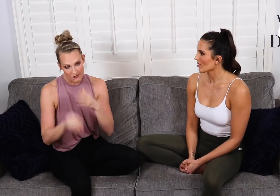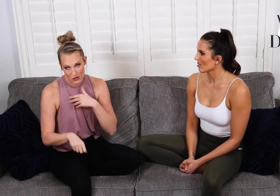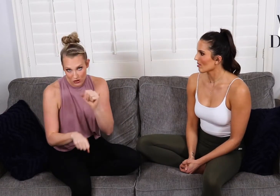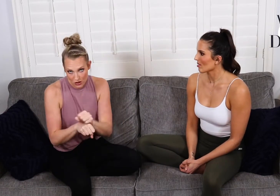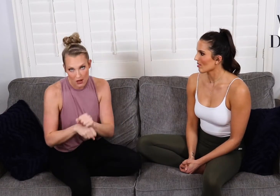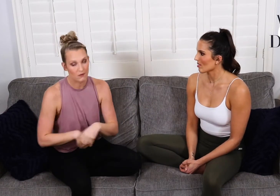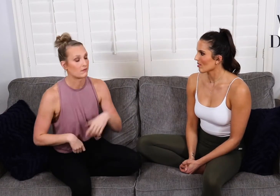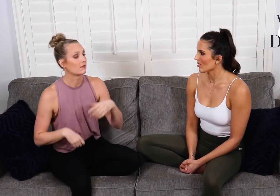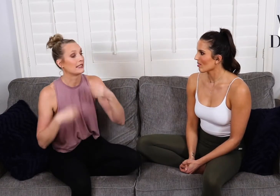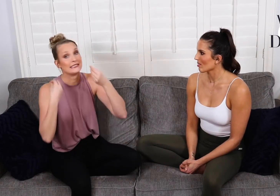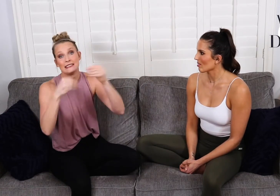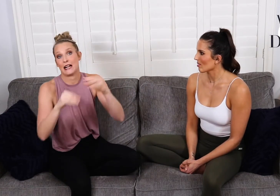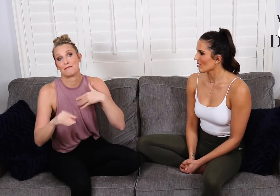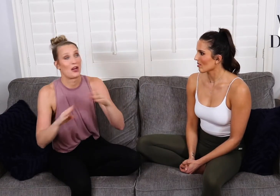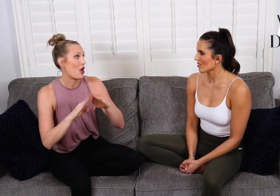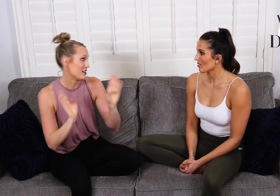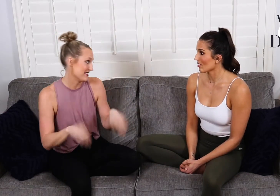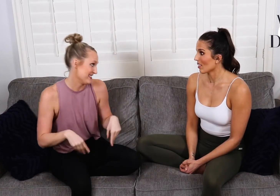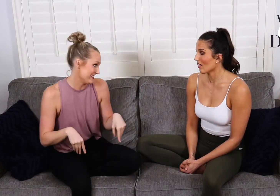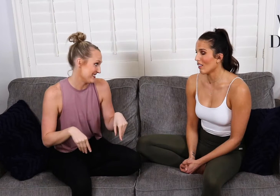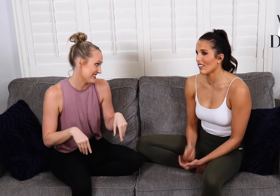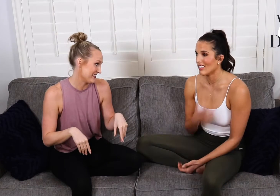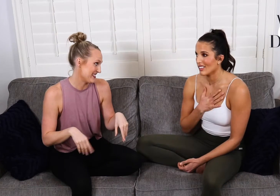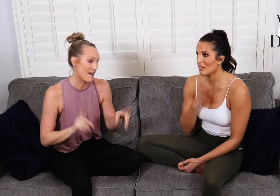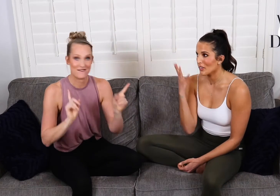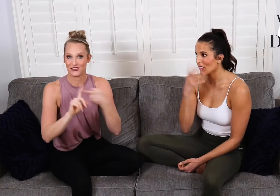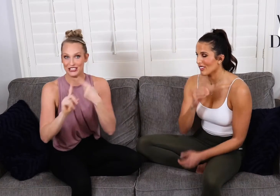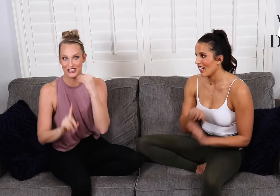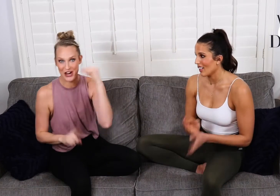I left my job. I sold my house. - Beautiful house